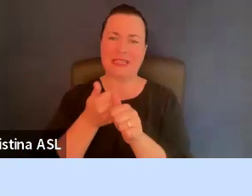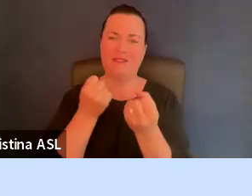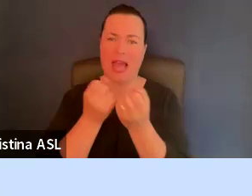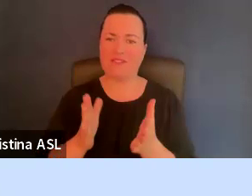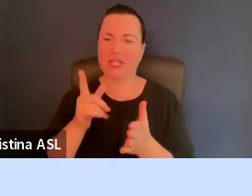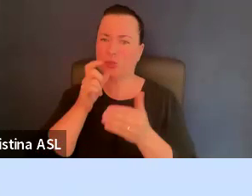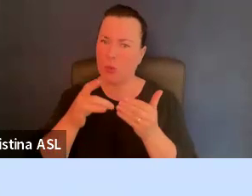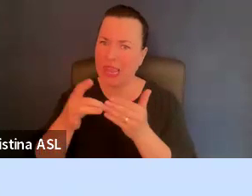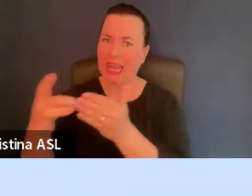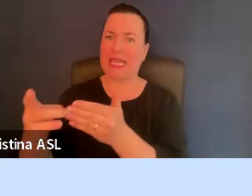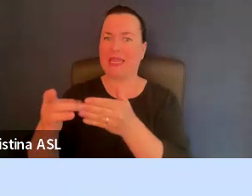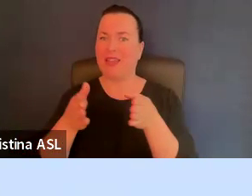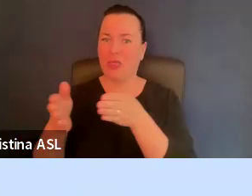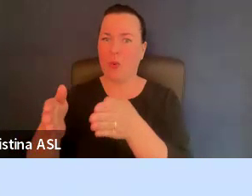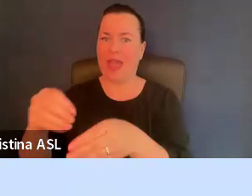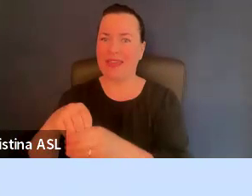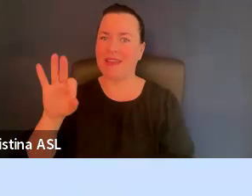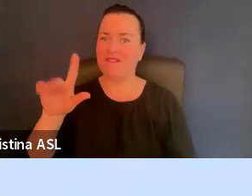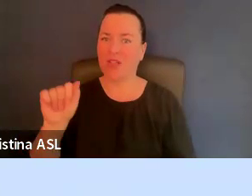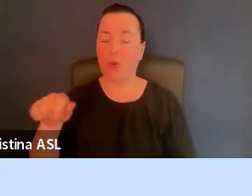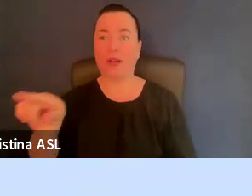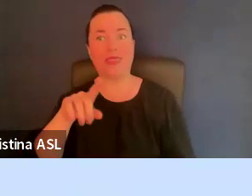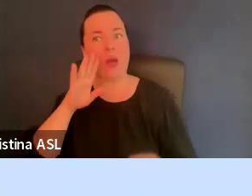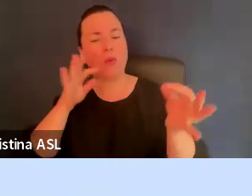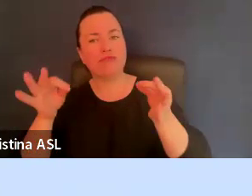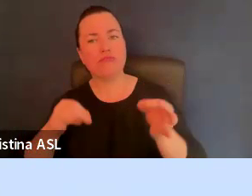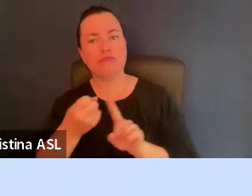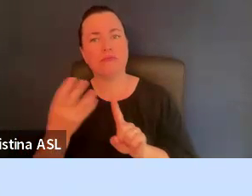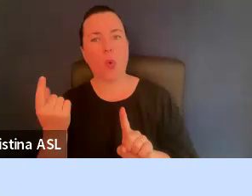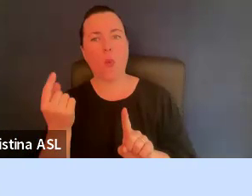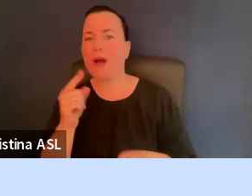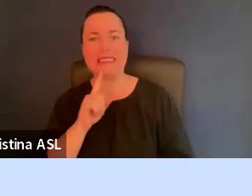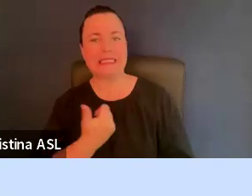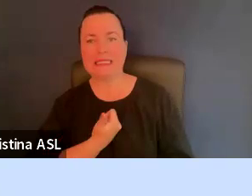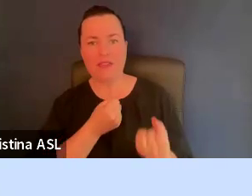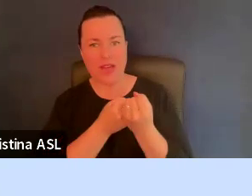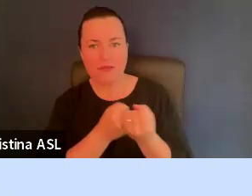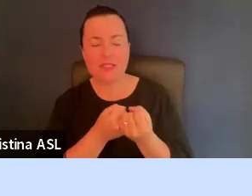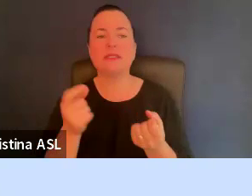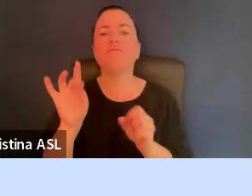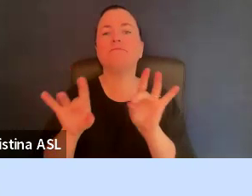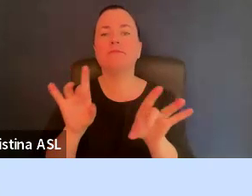They will talk a bit about what self-advocacy is, what tips and best practices to consider,